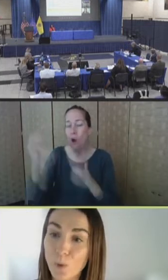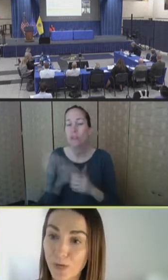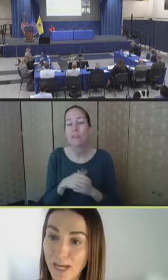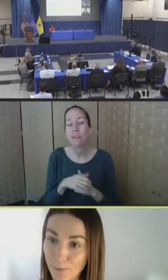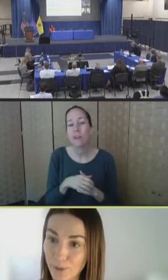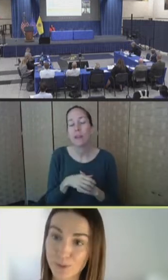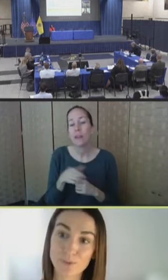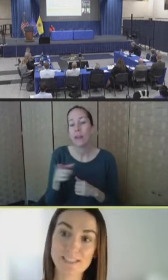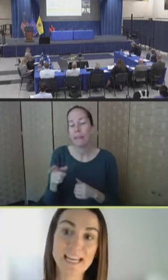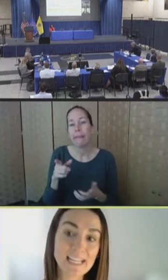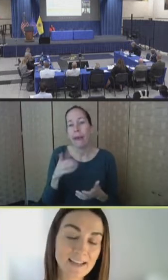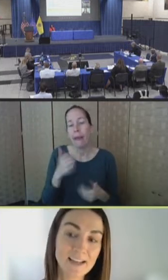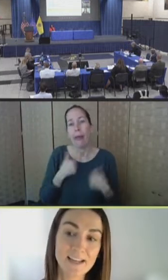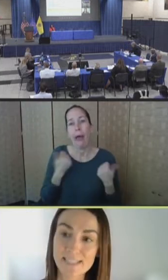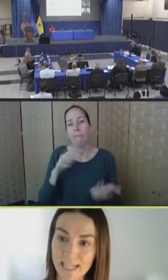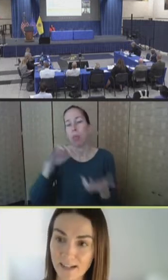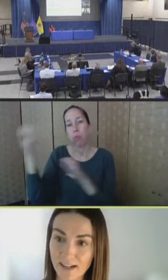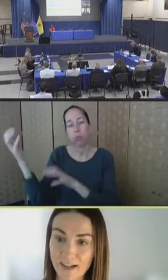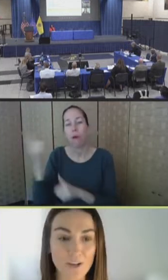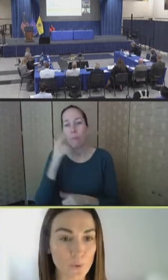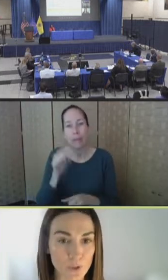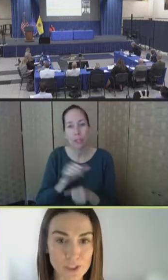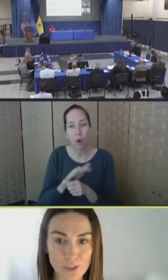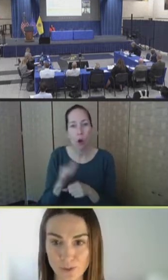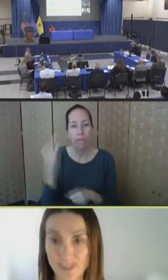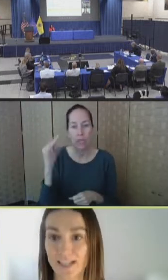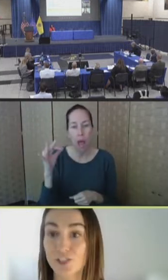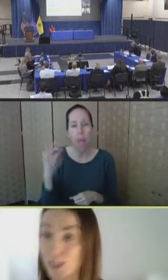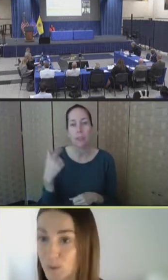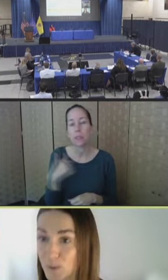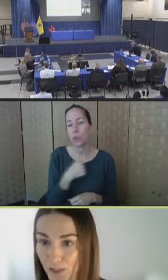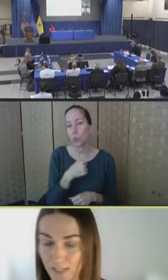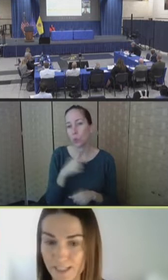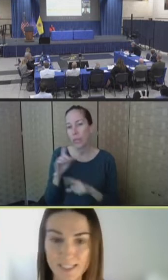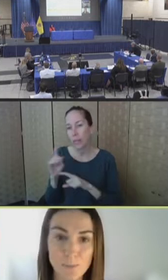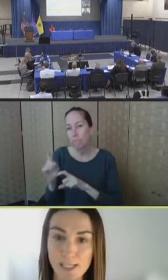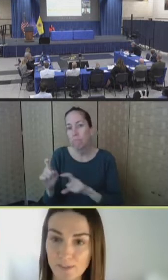what we're able to do is take data on older adults that had just been collected immediately